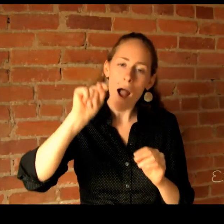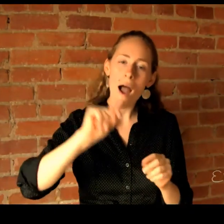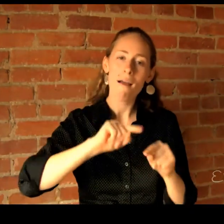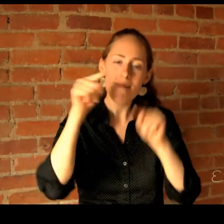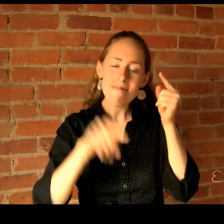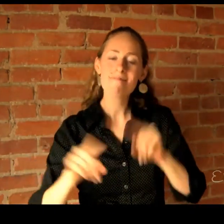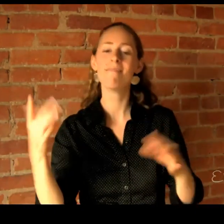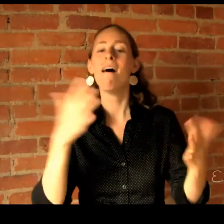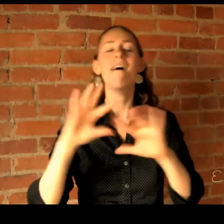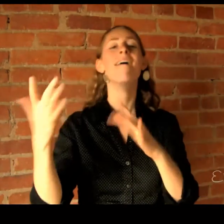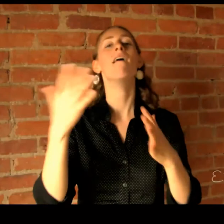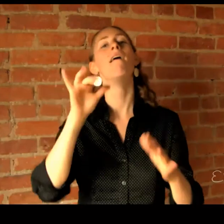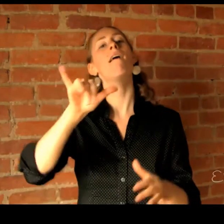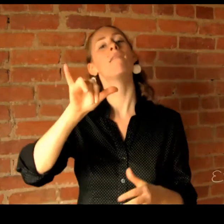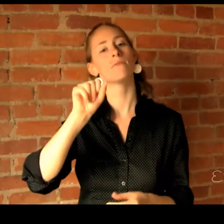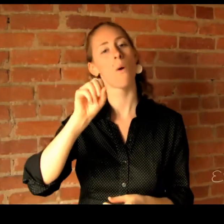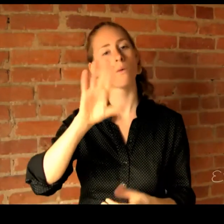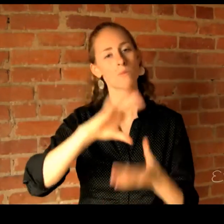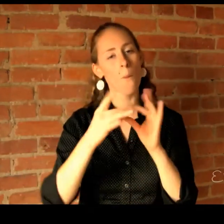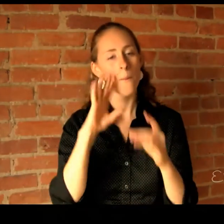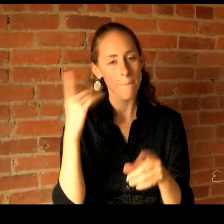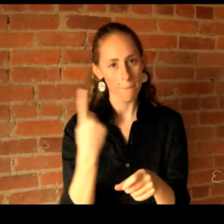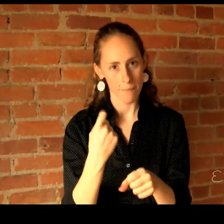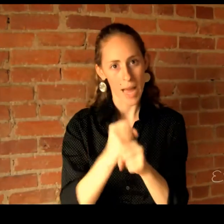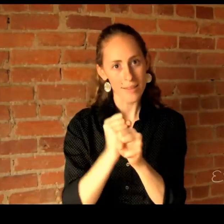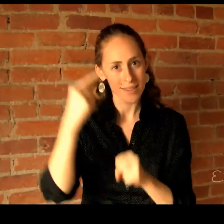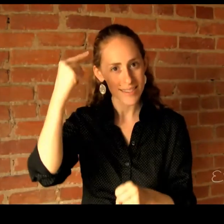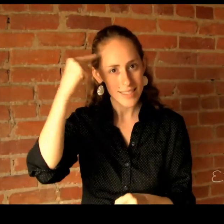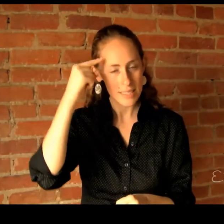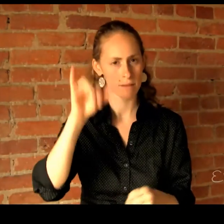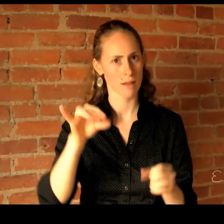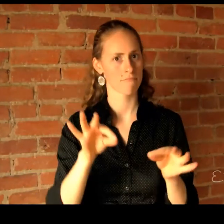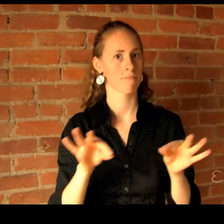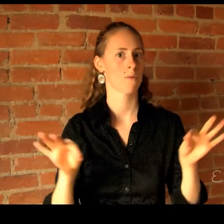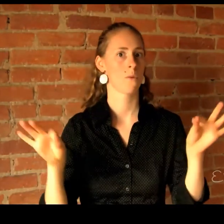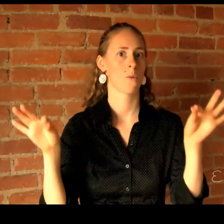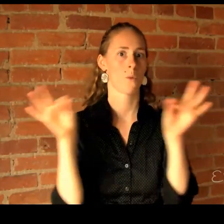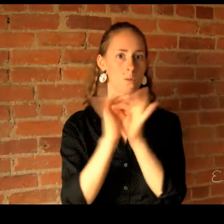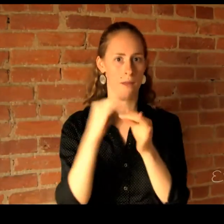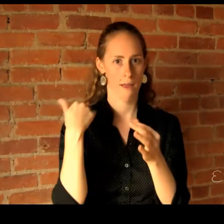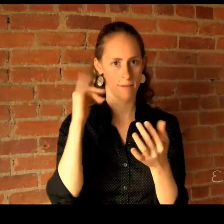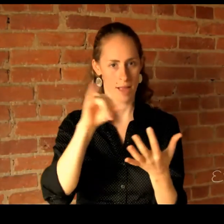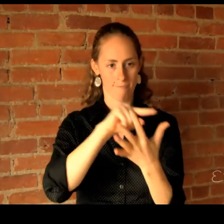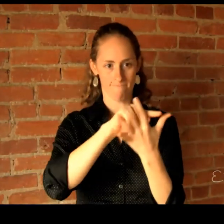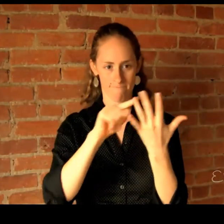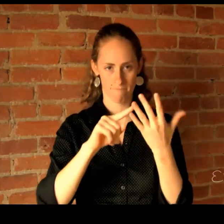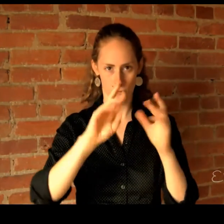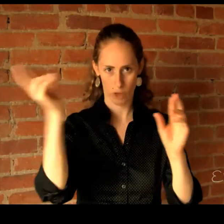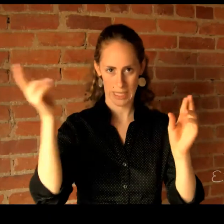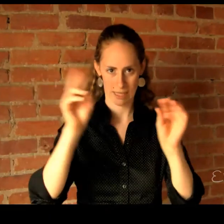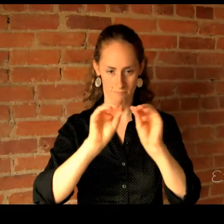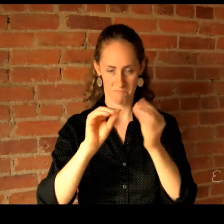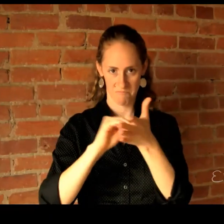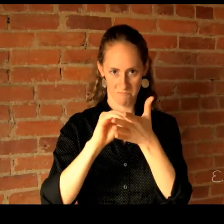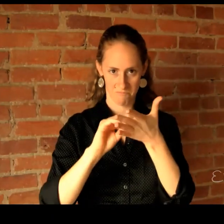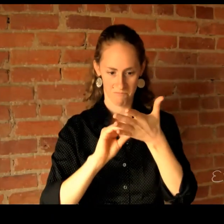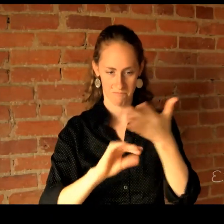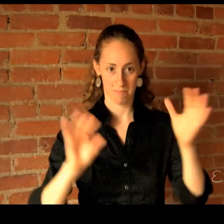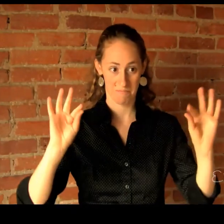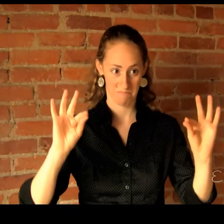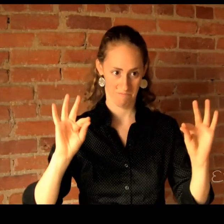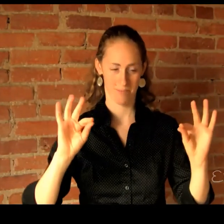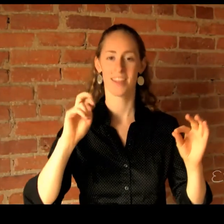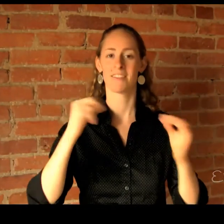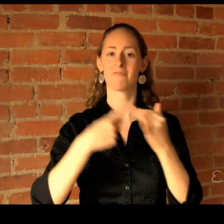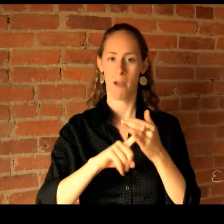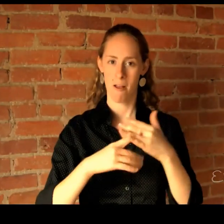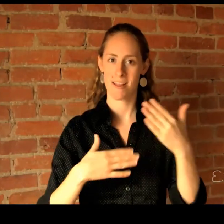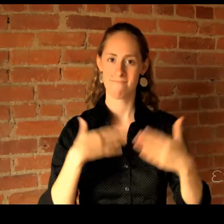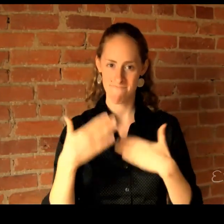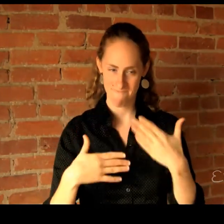include plots so your story will make sense. Before you start writing, think of 5 W’s.